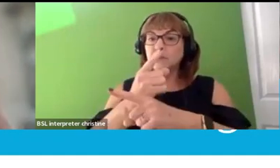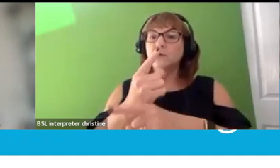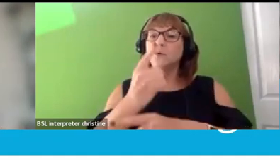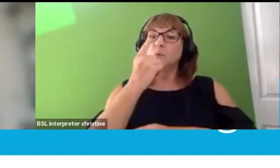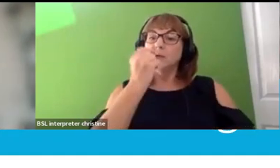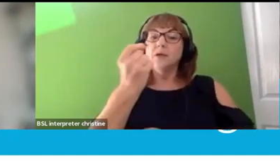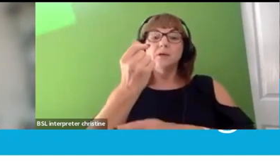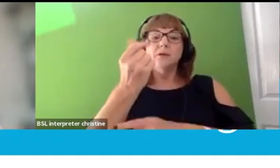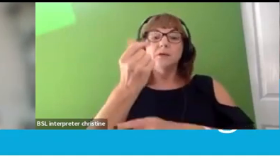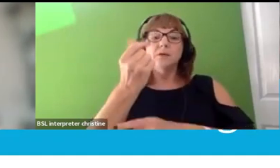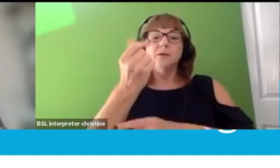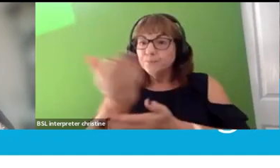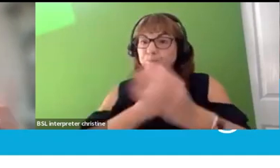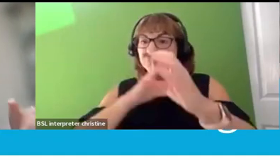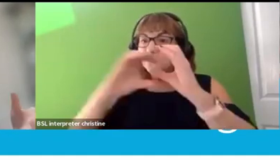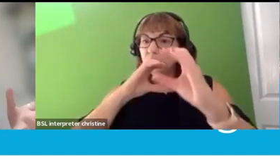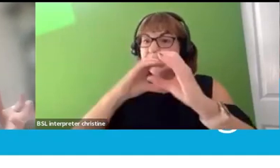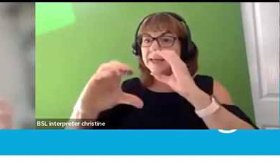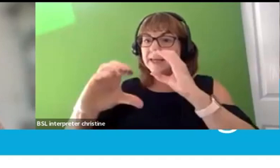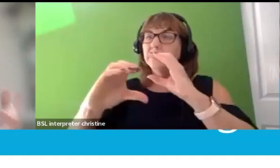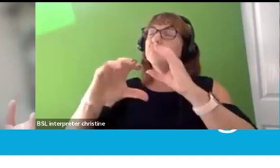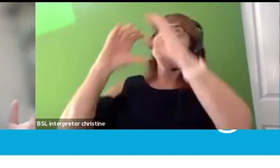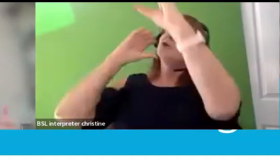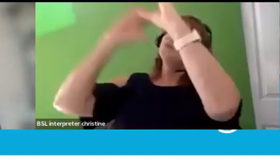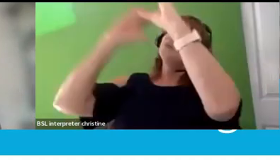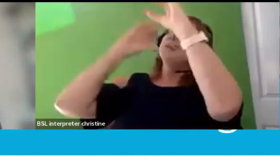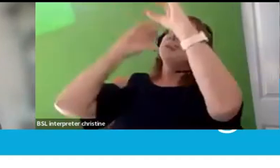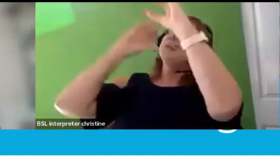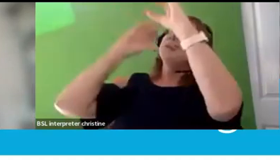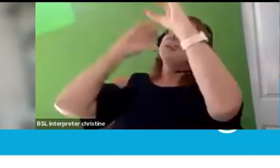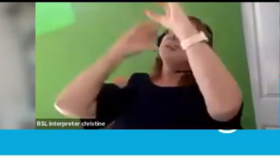we can also hear what God is saying. We can hear him in so many different ways through our bodies.